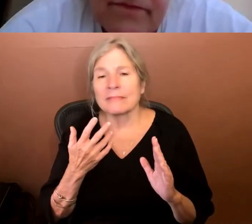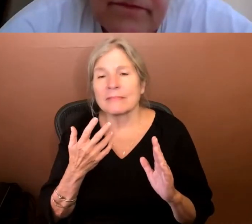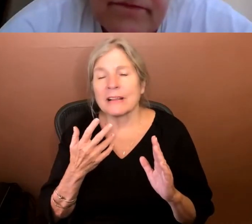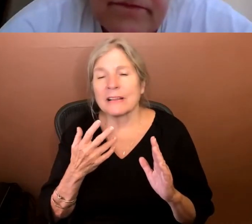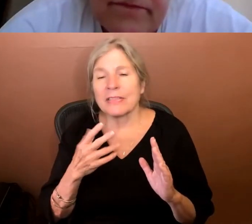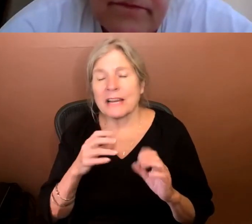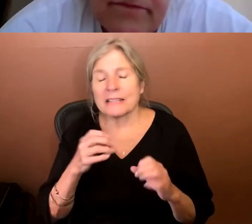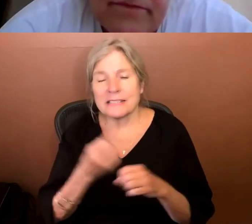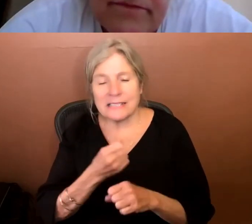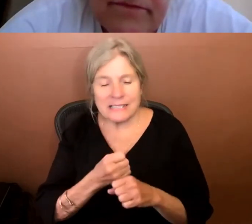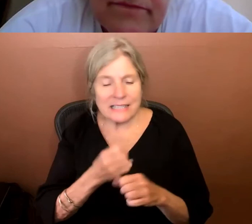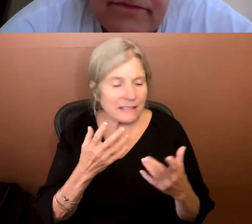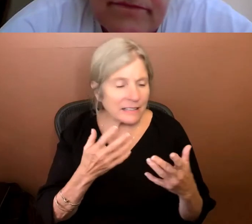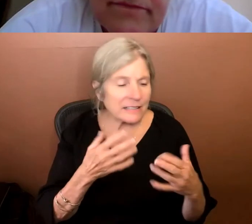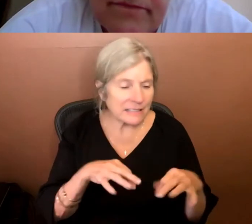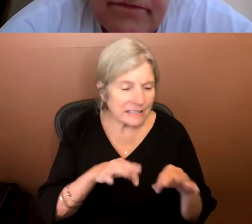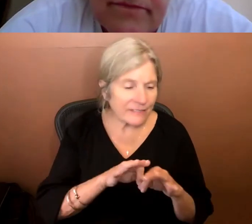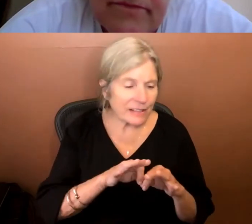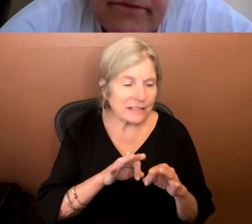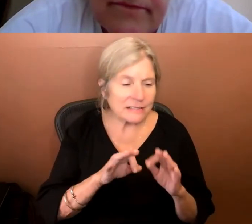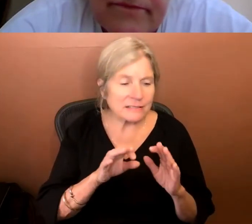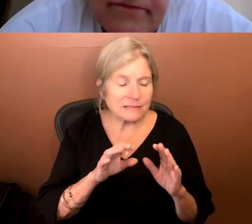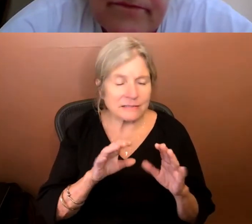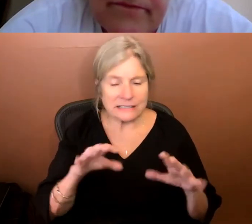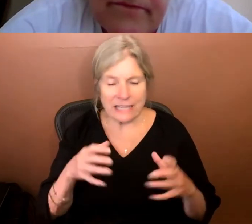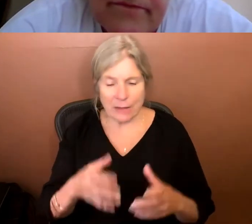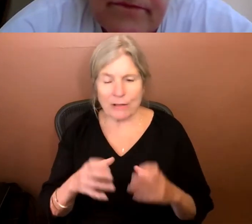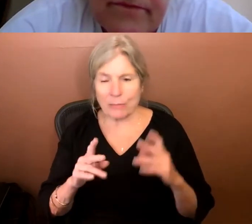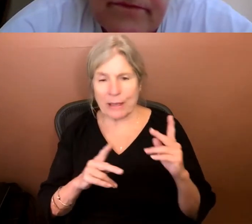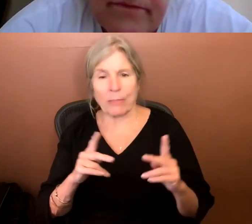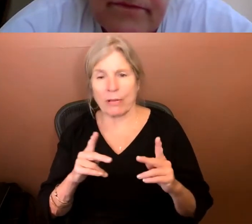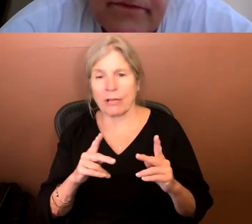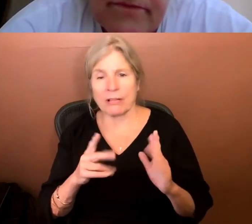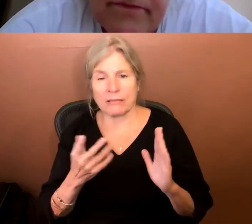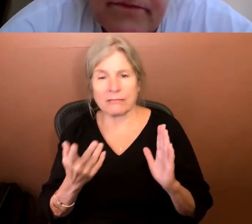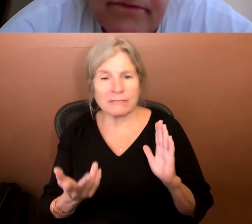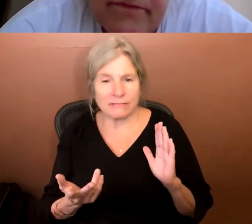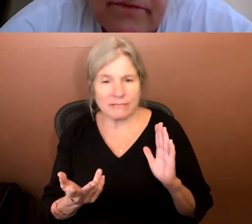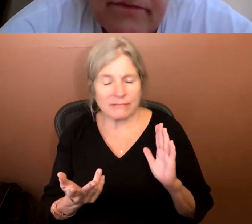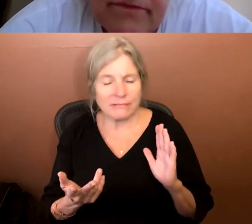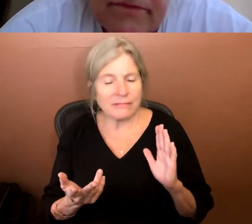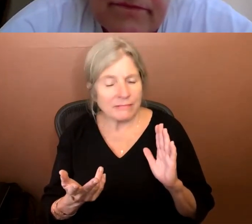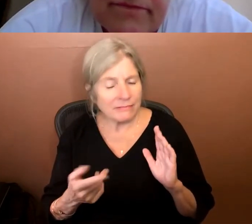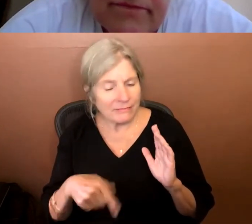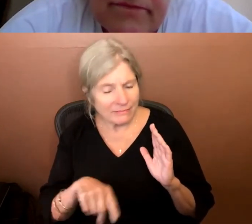sample of people naturally do